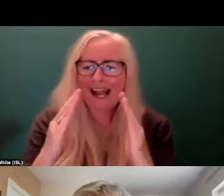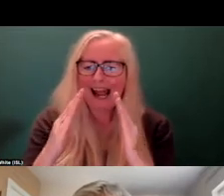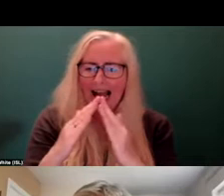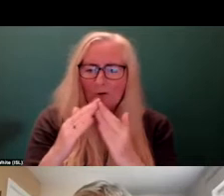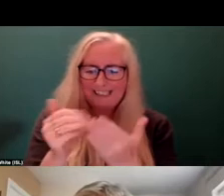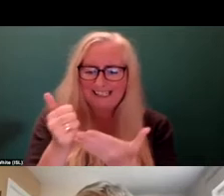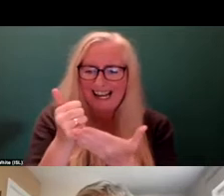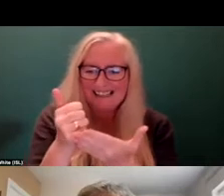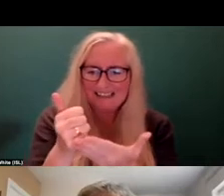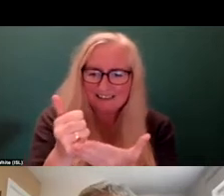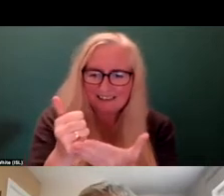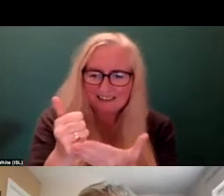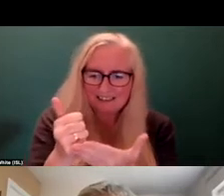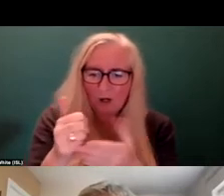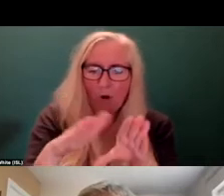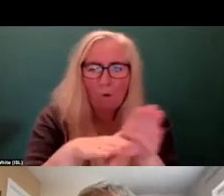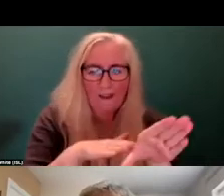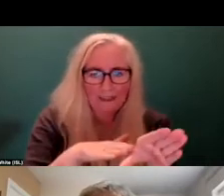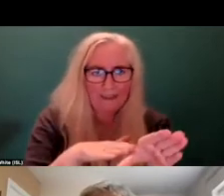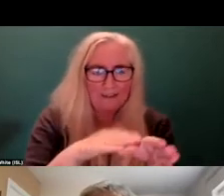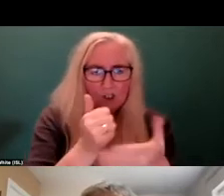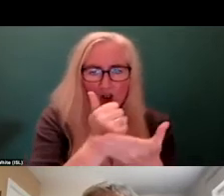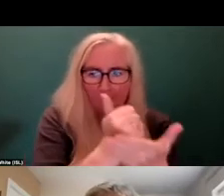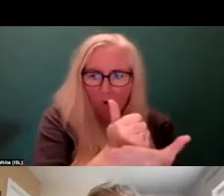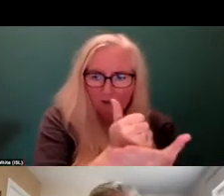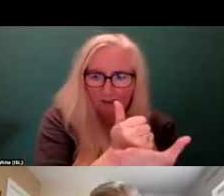housing that fits into these two areas, which is housing with supports,